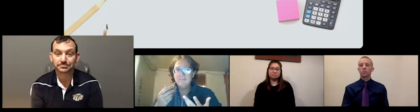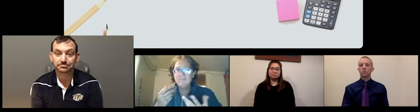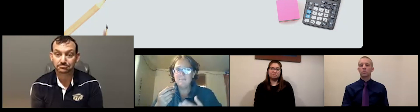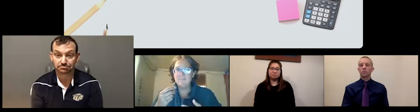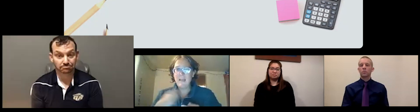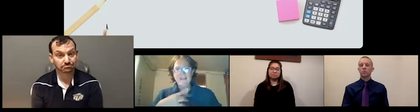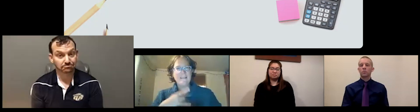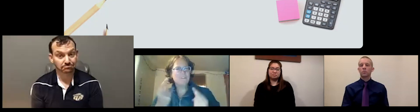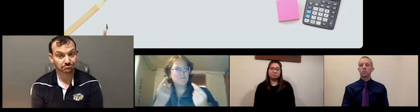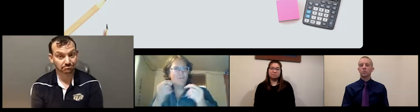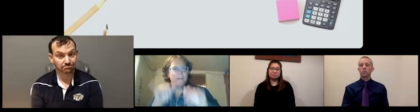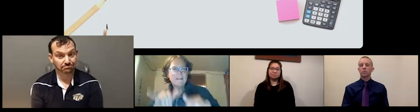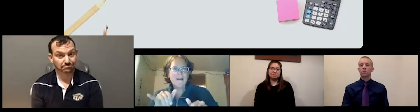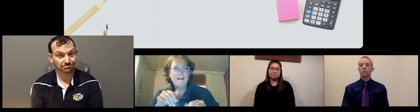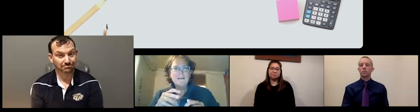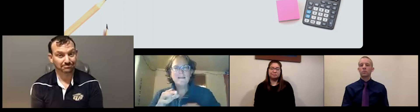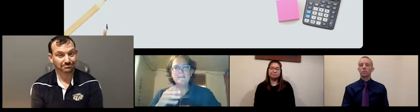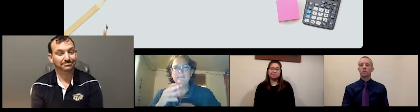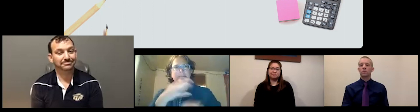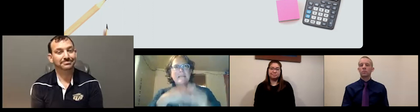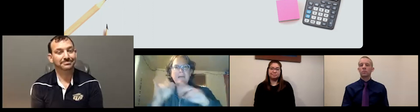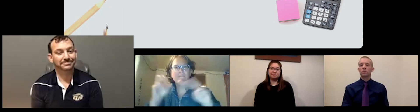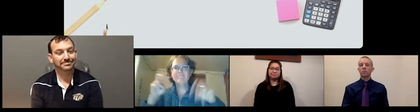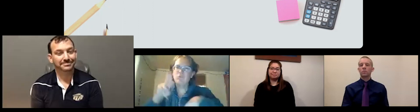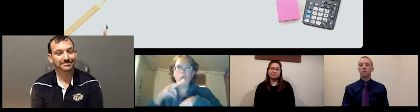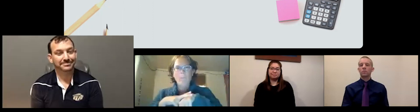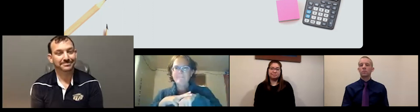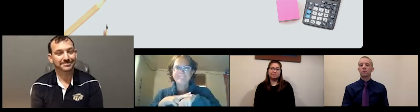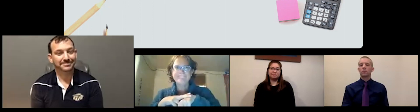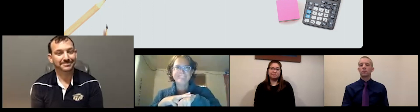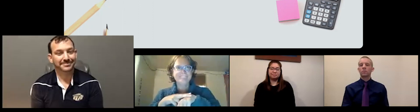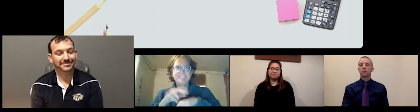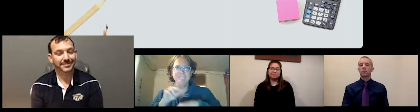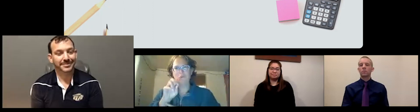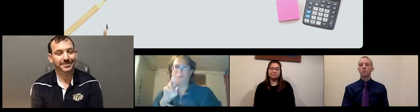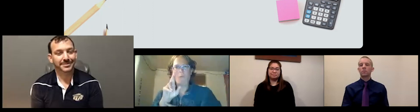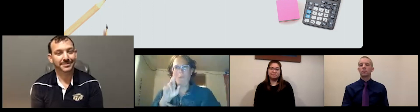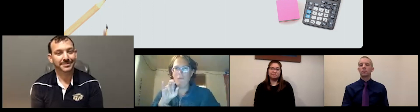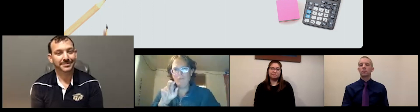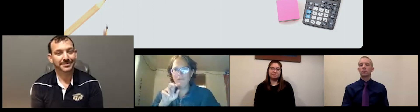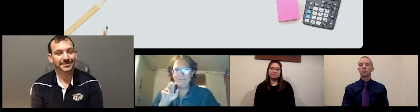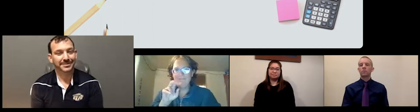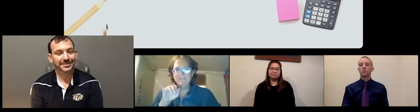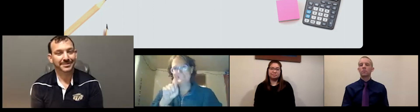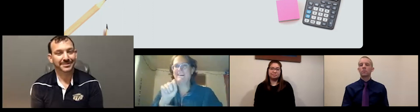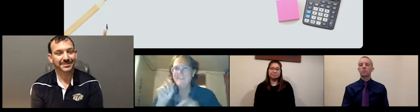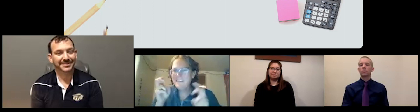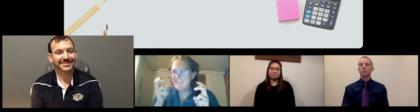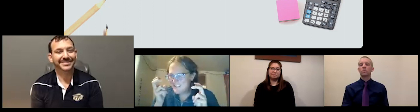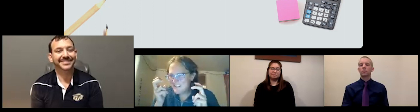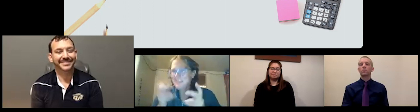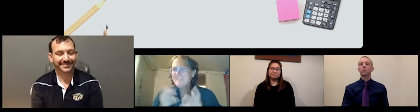I like doing that, instead of being a normal “tourist”.